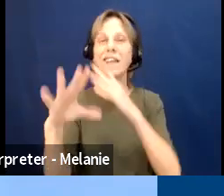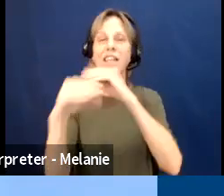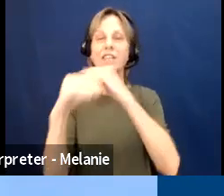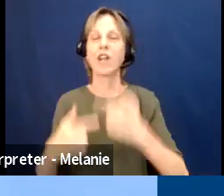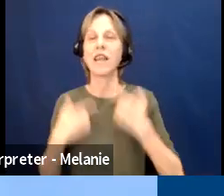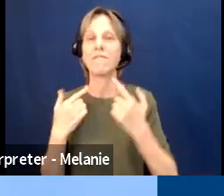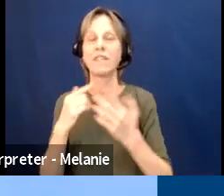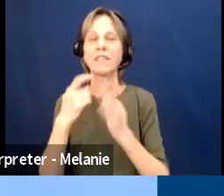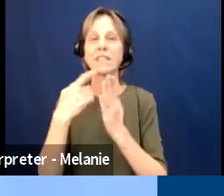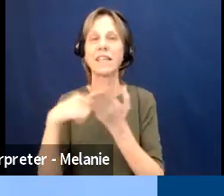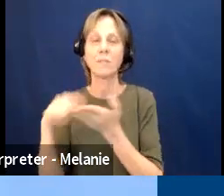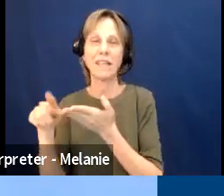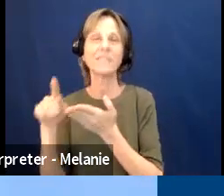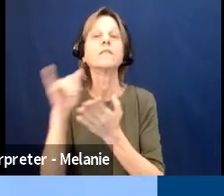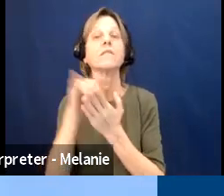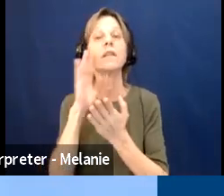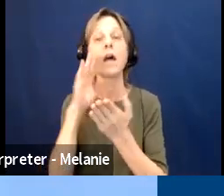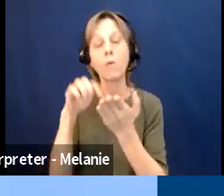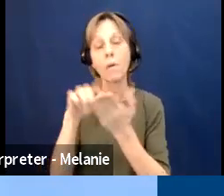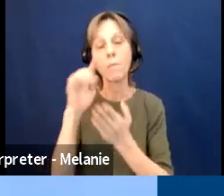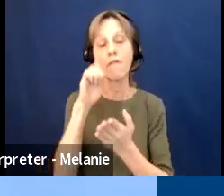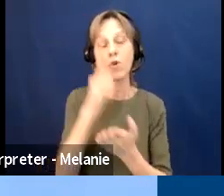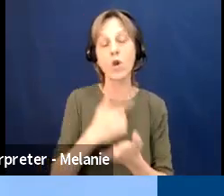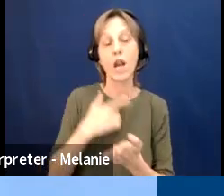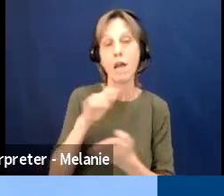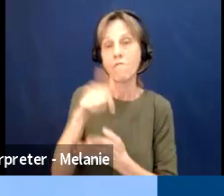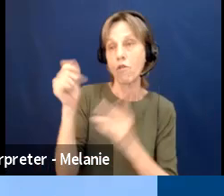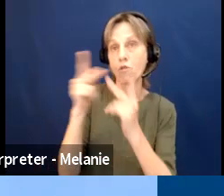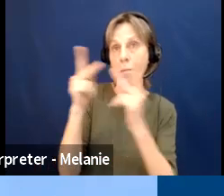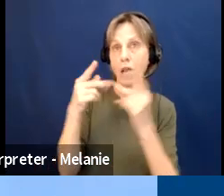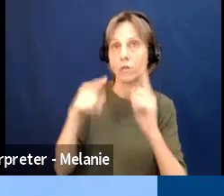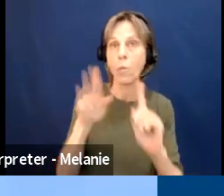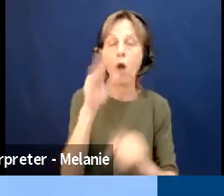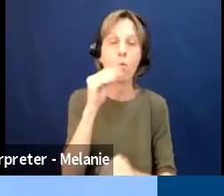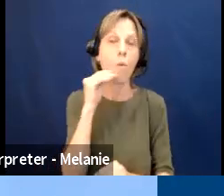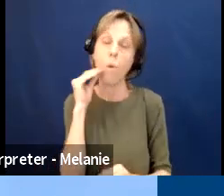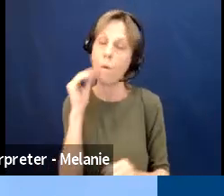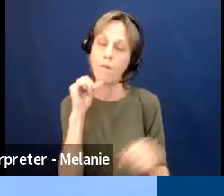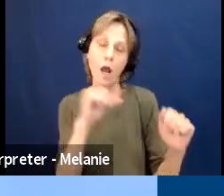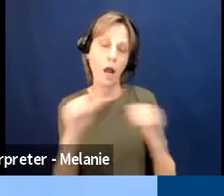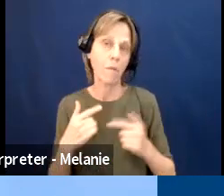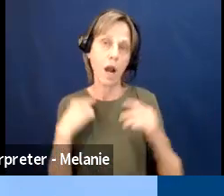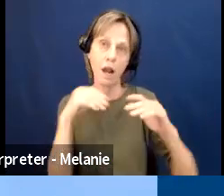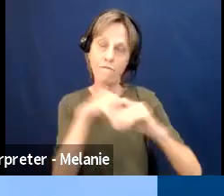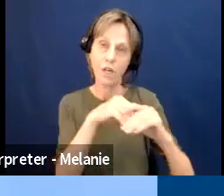to live elsewhere while your home is uninhabitable insurers are required to provide up to 12 months